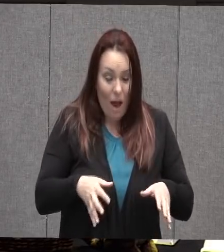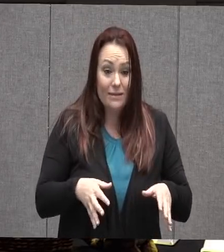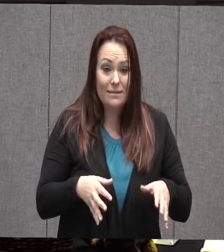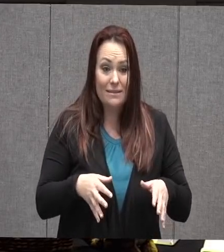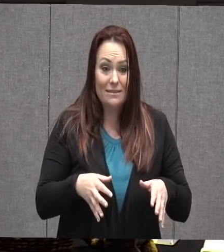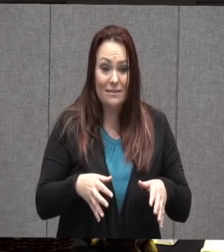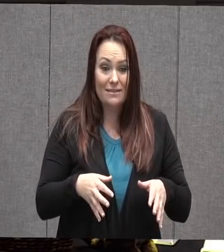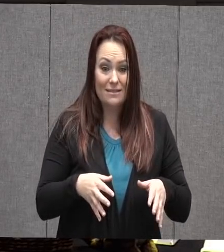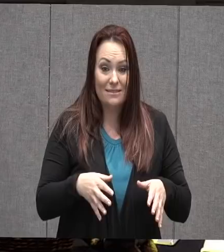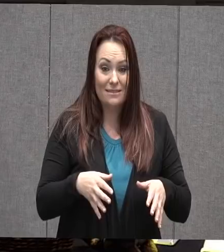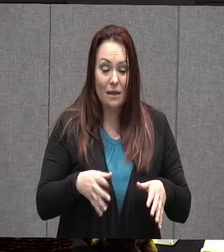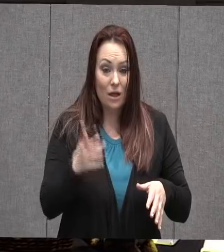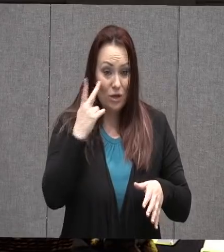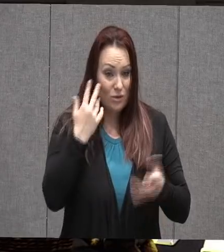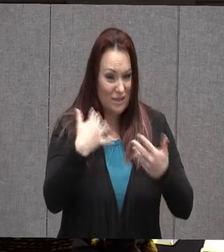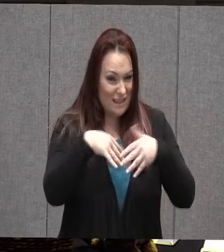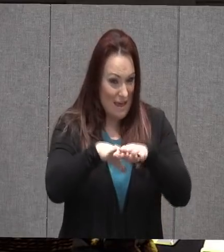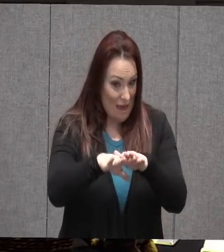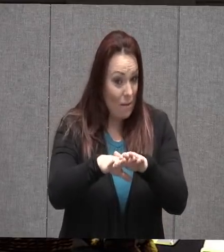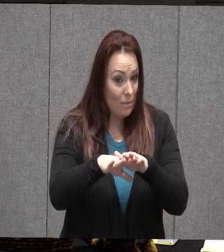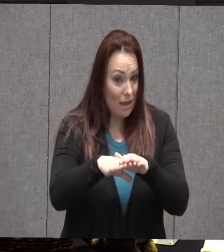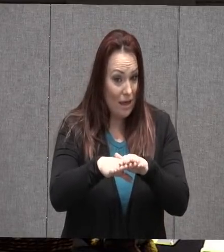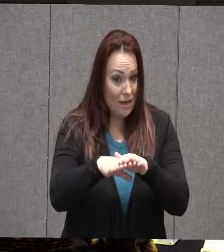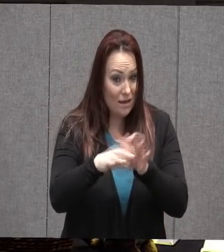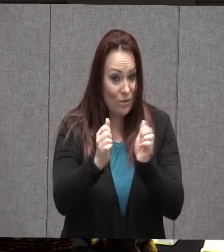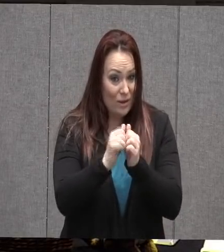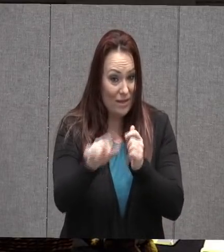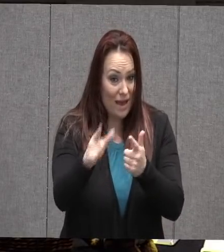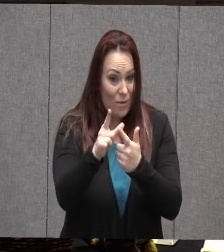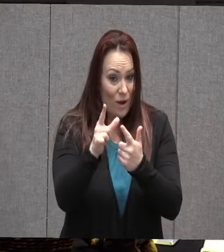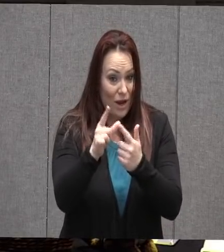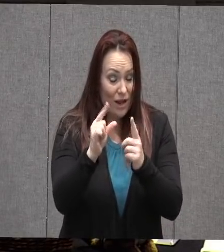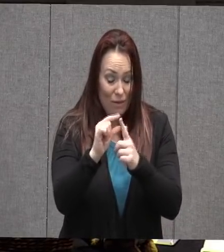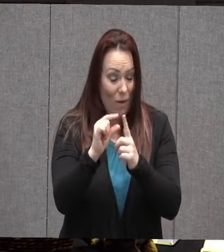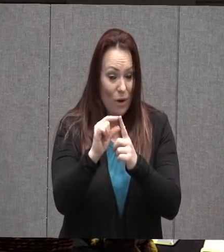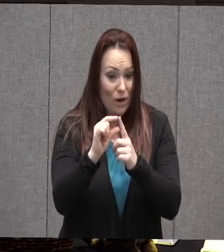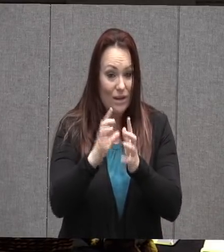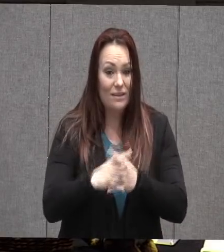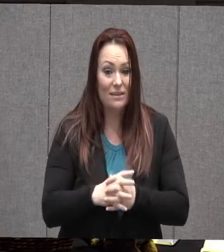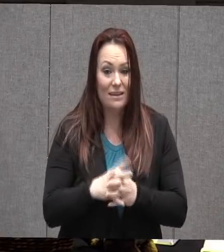Do you see the blend in this word? It's right here, right?